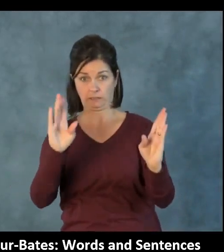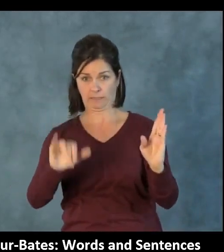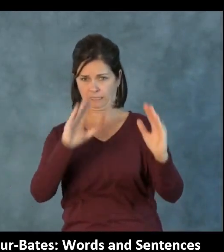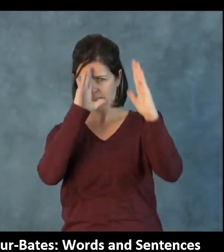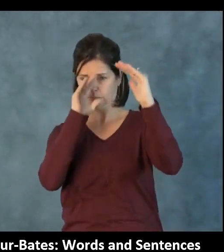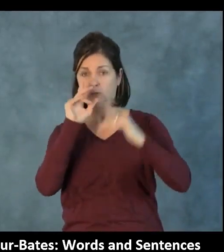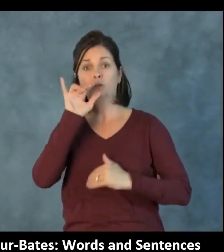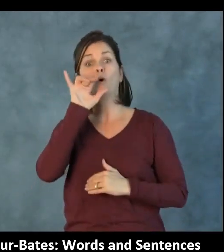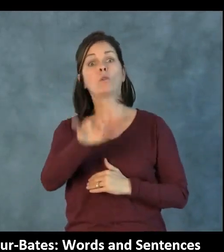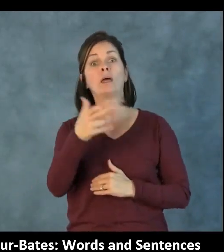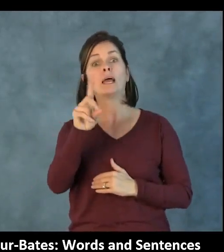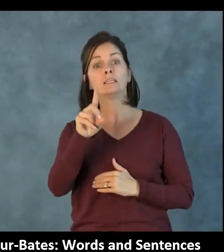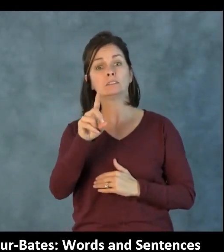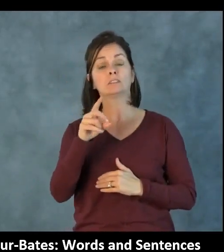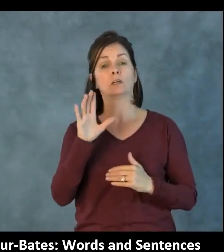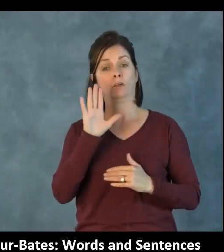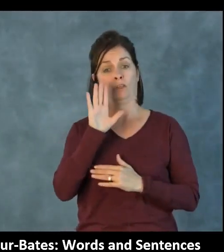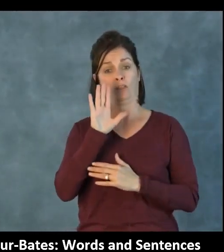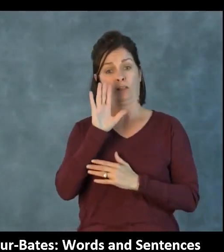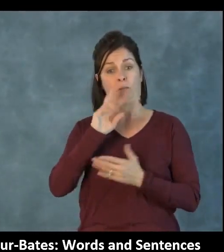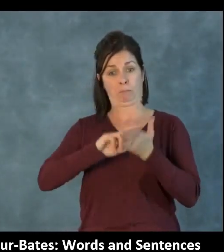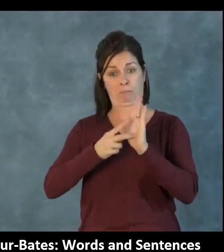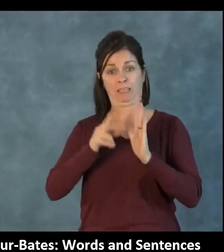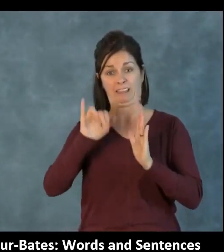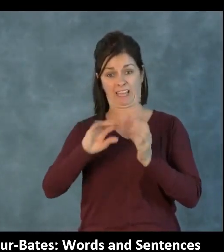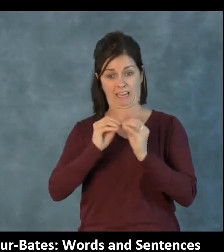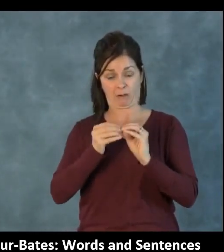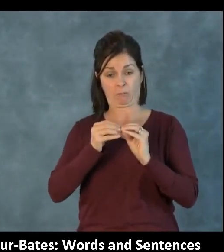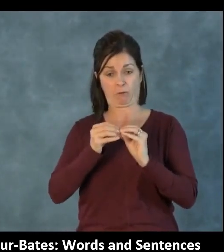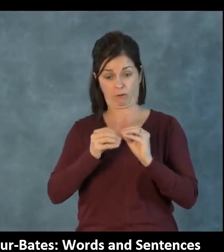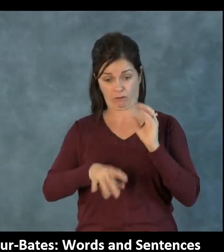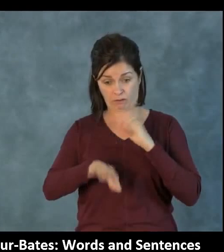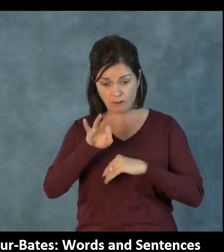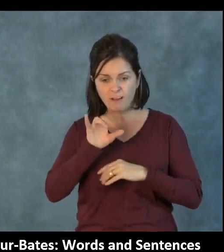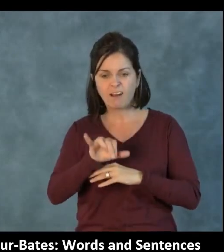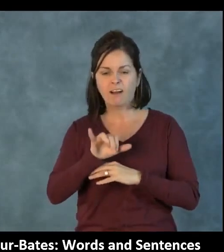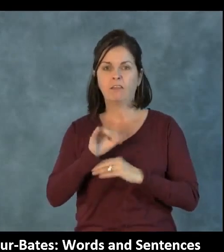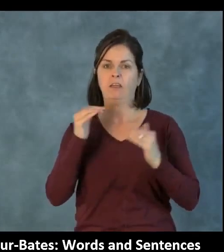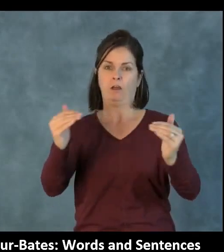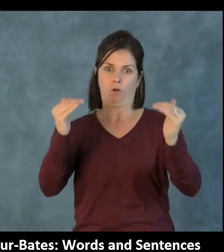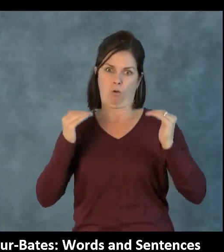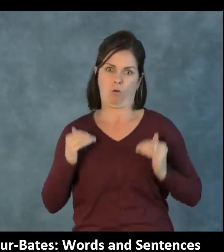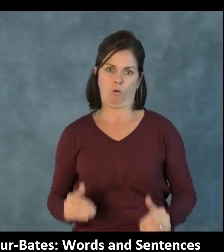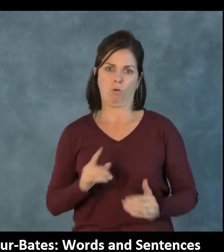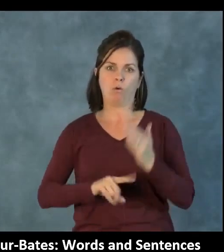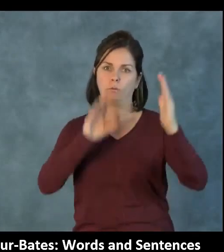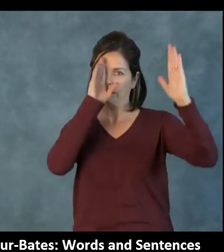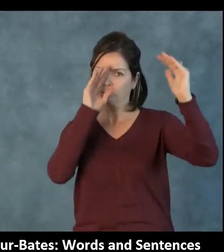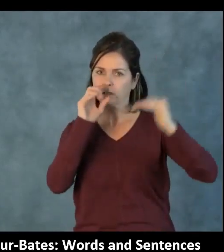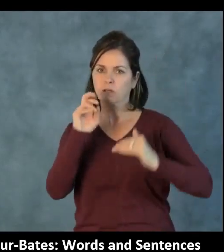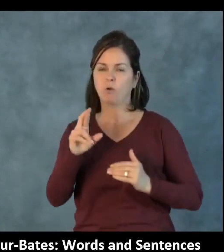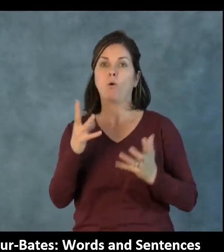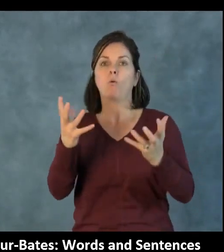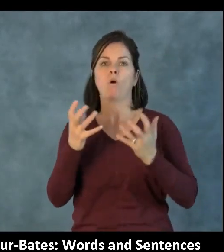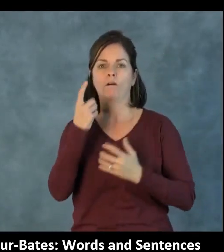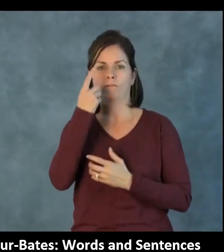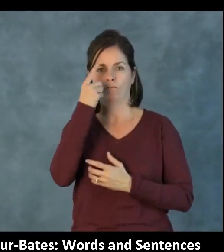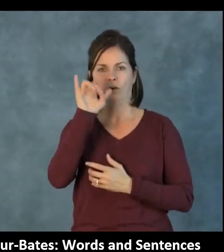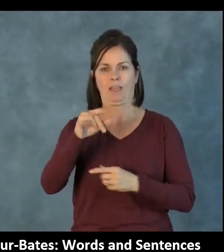so this child's ratio is well below what would be expected or desired in typical language development.